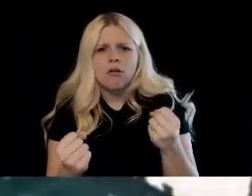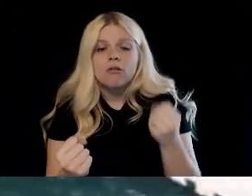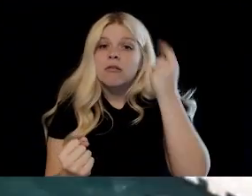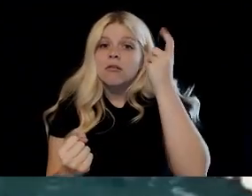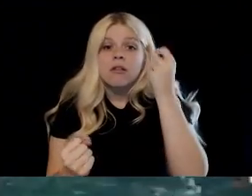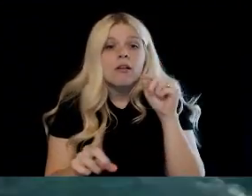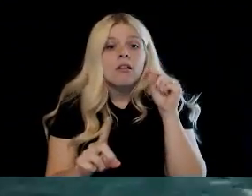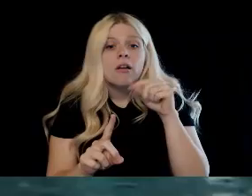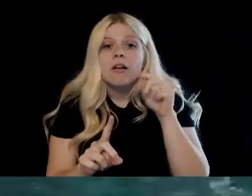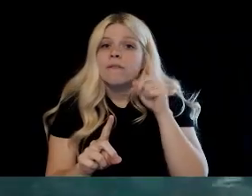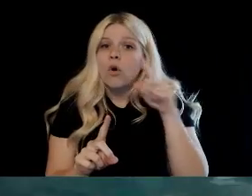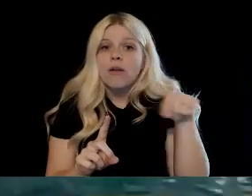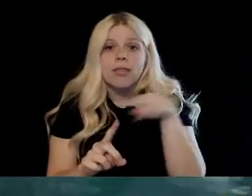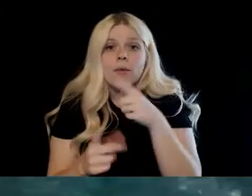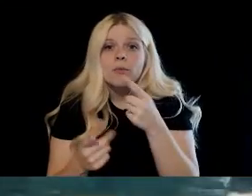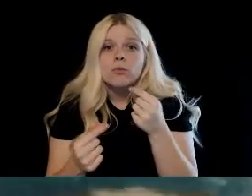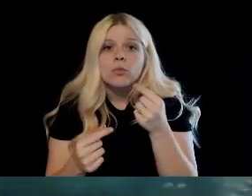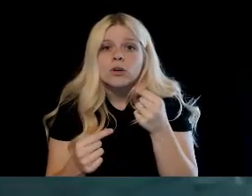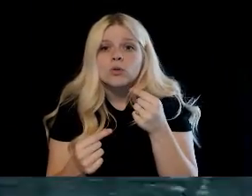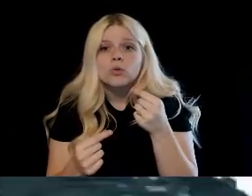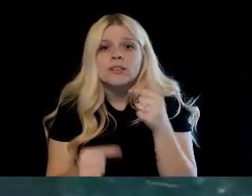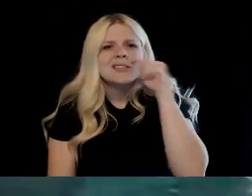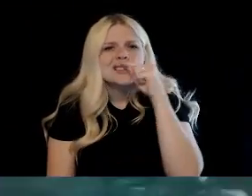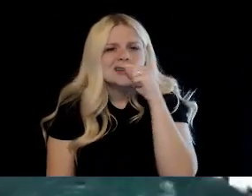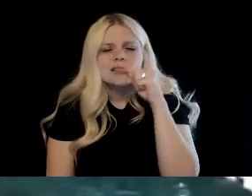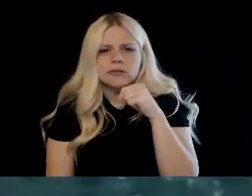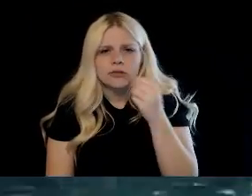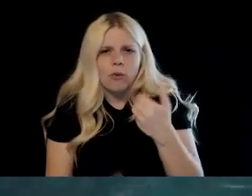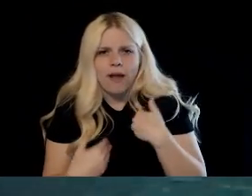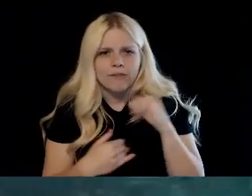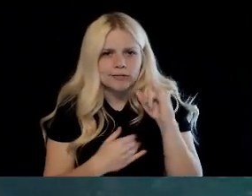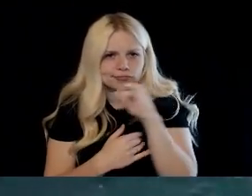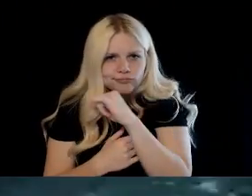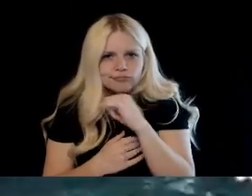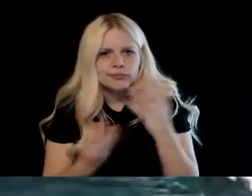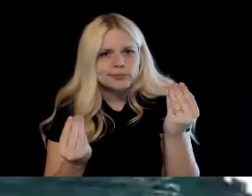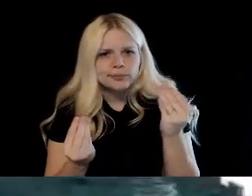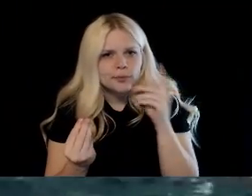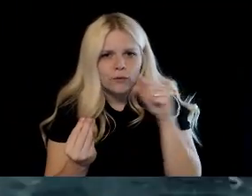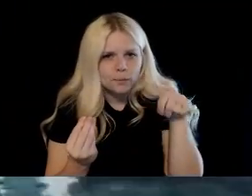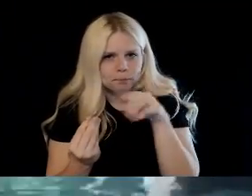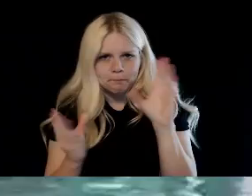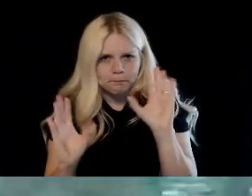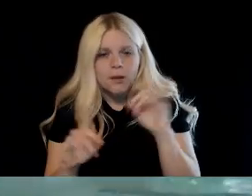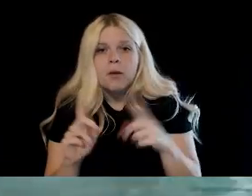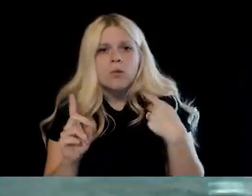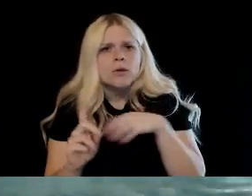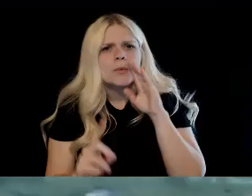their teeth- and it does the same thing. It stimulates their gums, and so they get natural tooth brushing in the wild, we just brush their teeth for them.